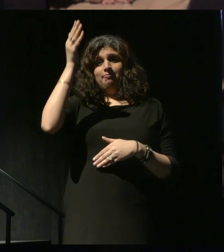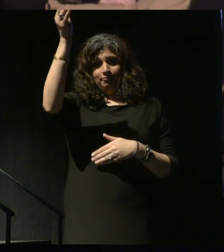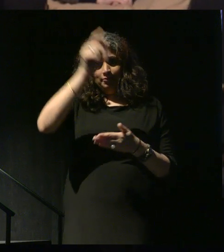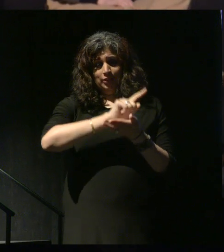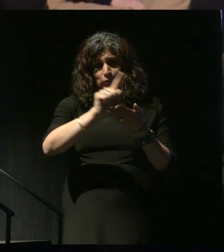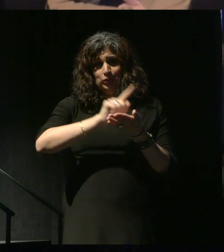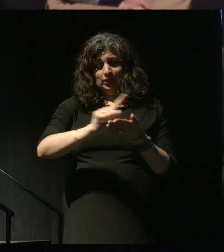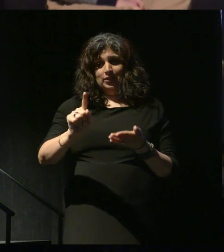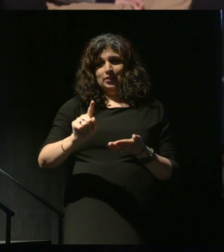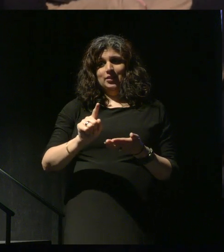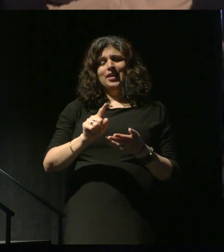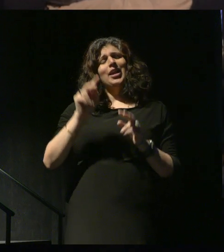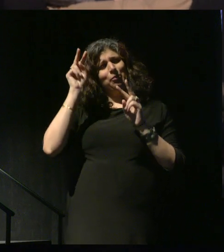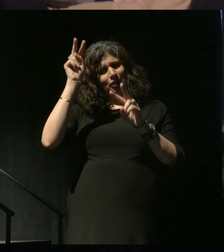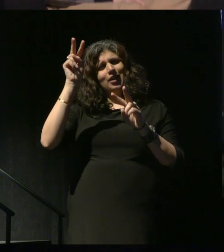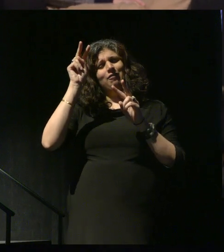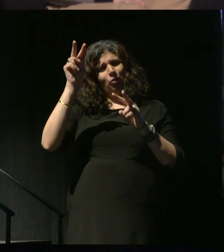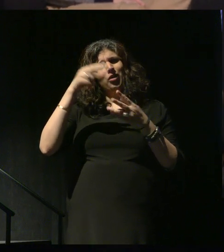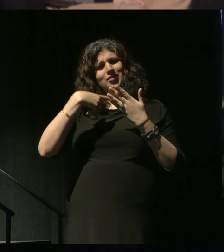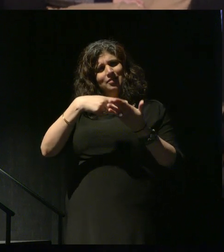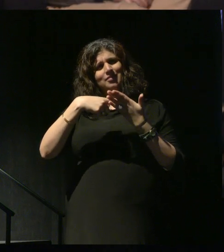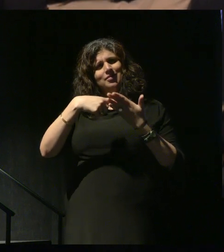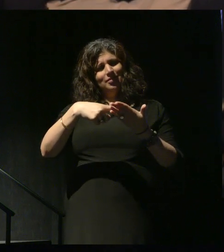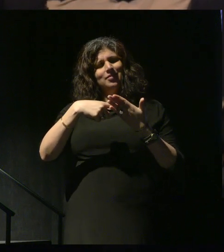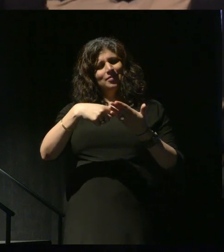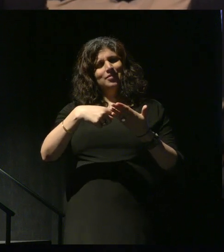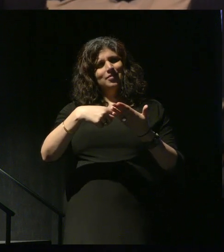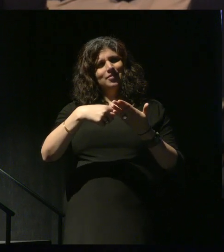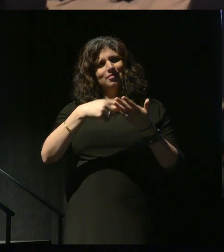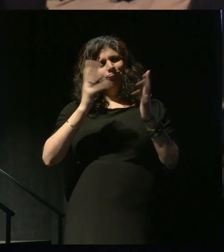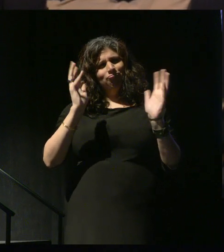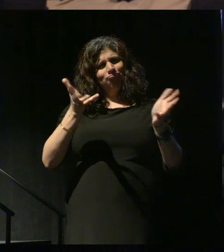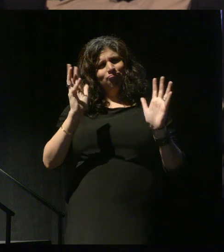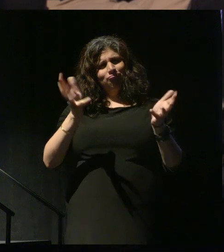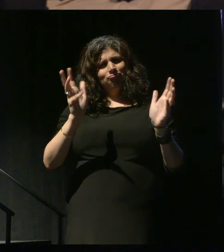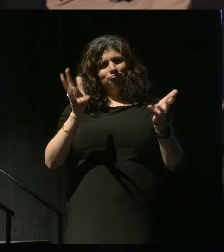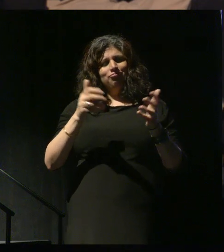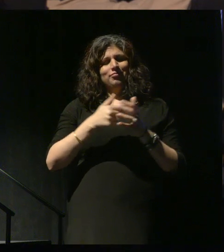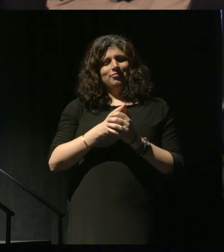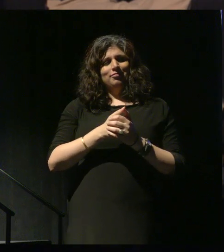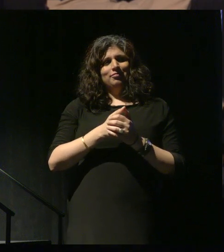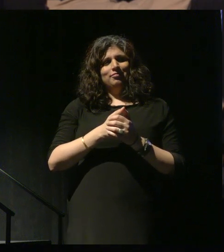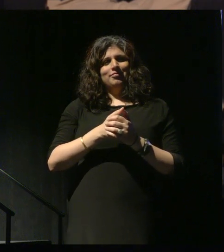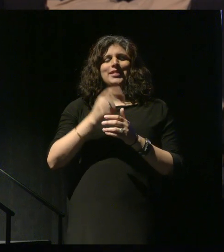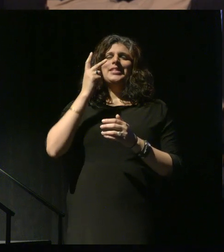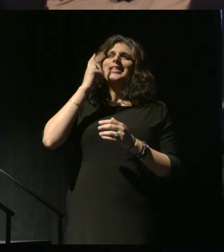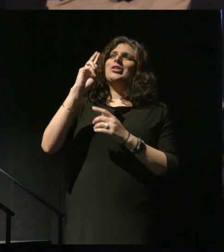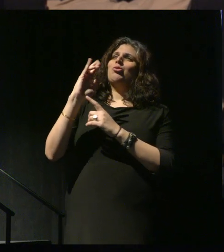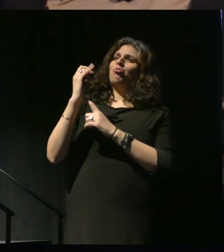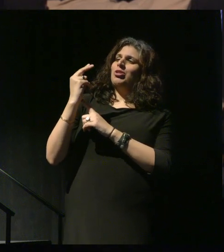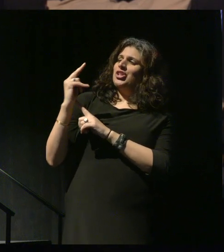And I'm really looking forward to having those conversations and seeing, you know, like the richness that will